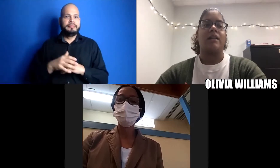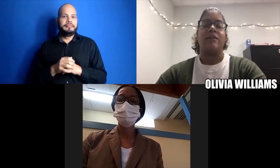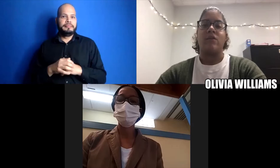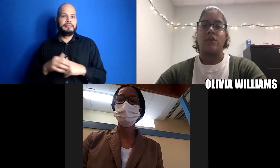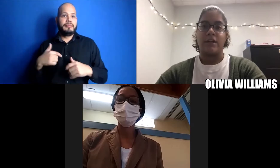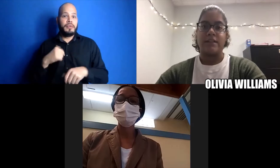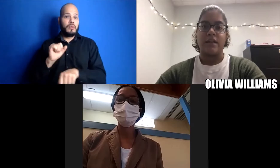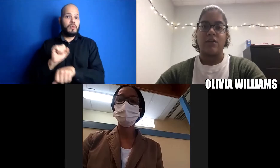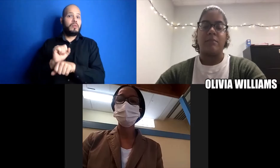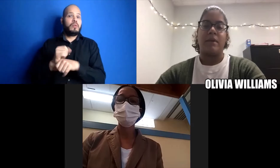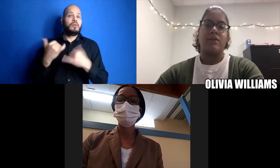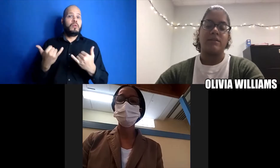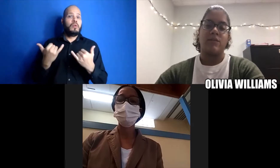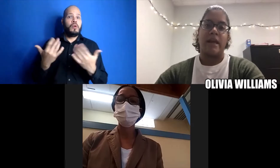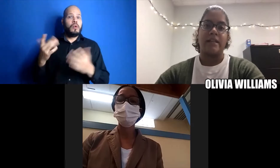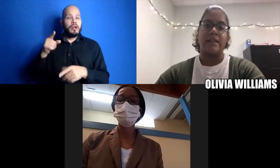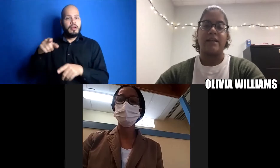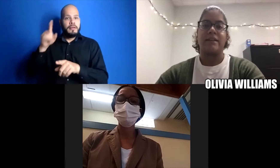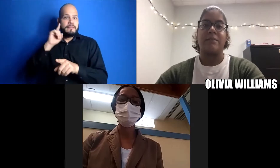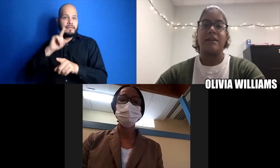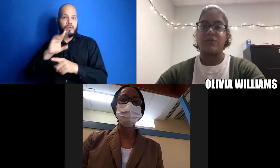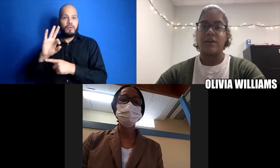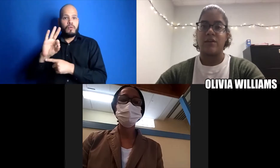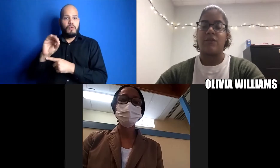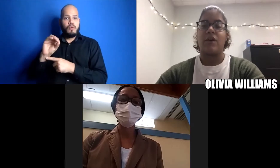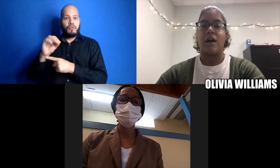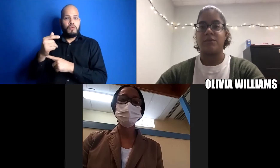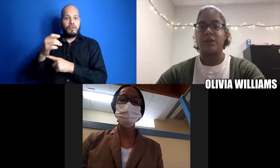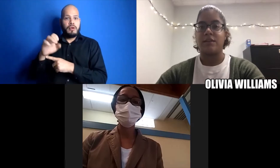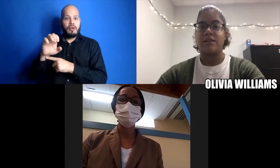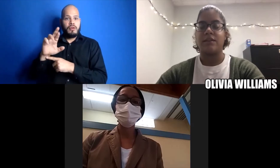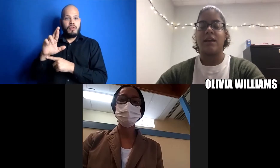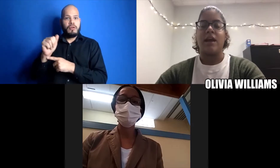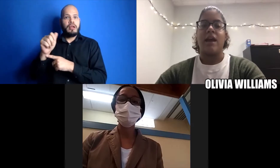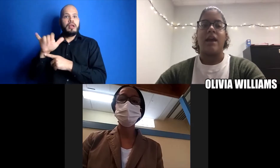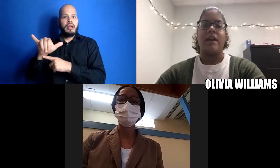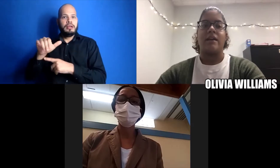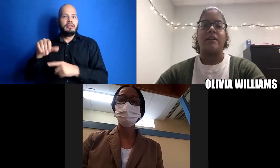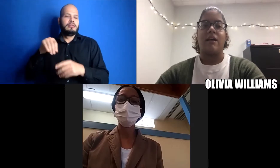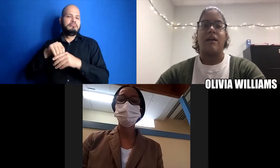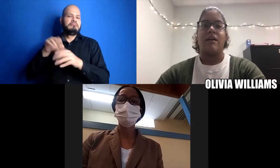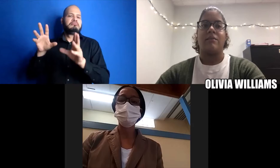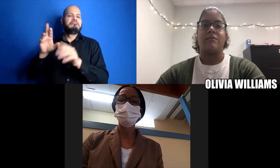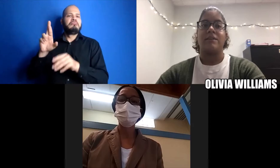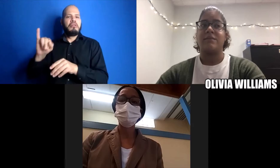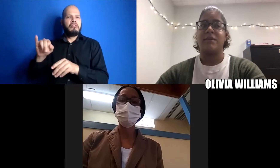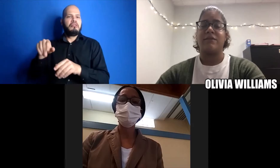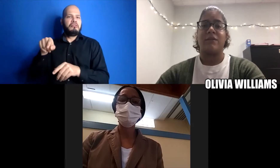Fogarty Center in Barrington Rhode Island as an Administrator for OPTIONS and this is my first